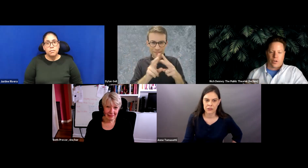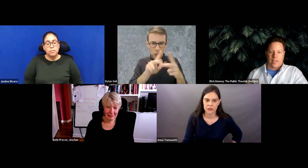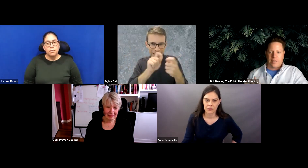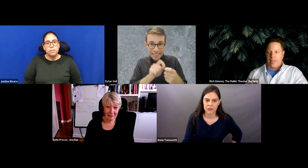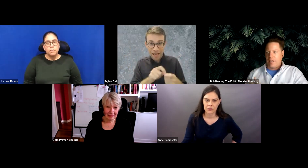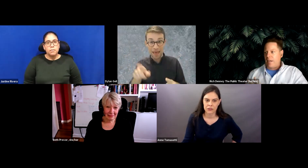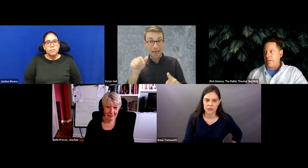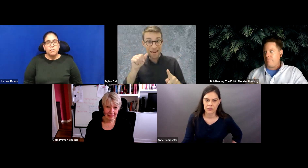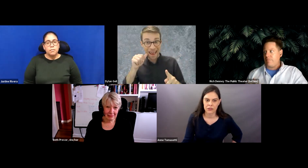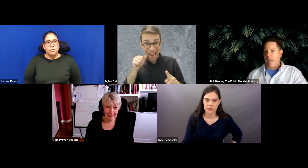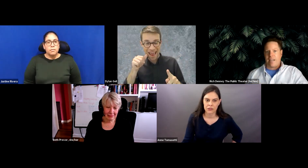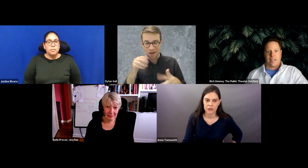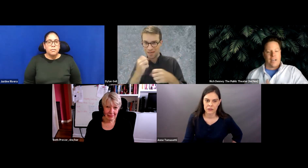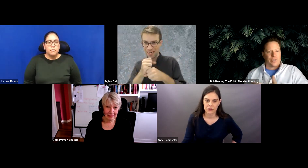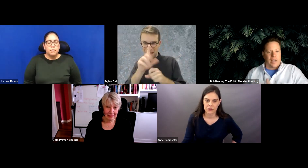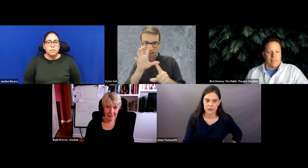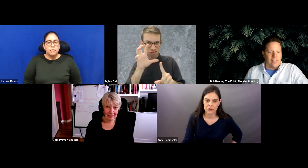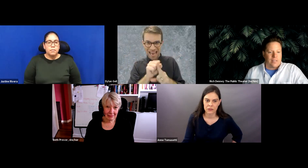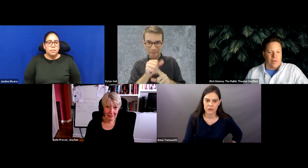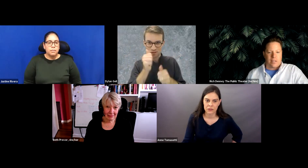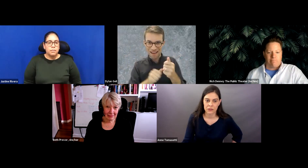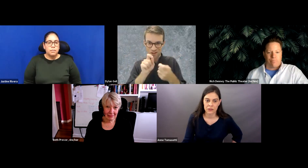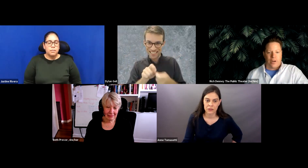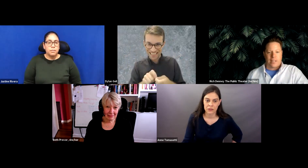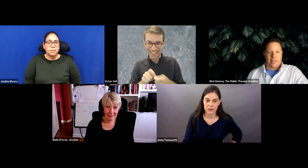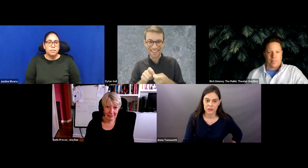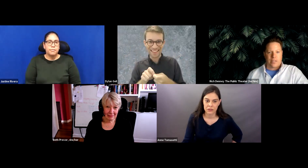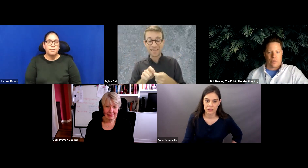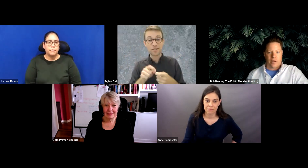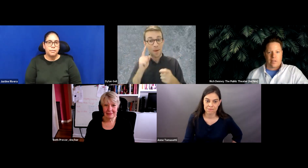working, and I just I think it's great to bring into the space real quick.